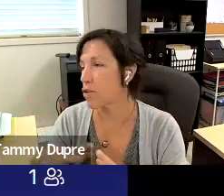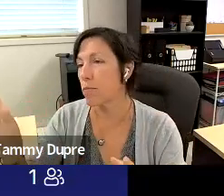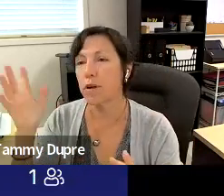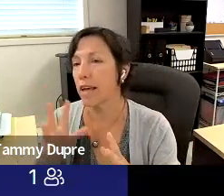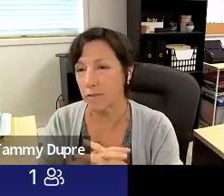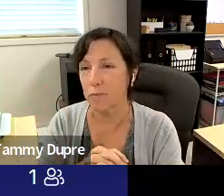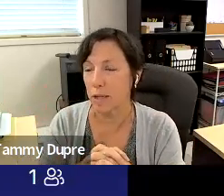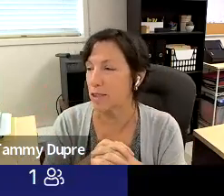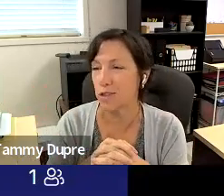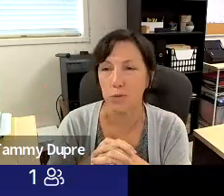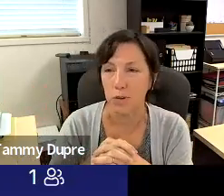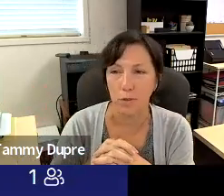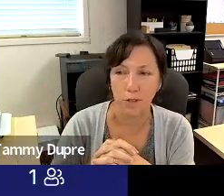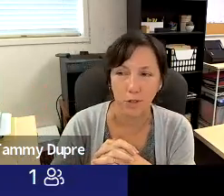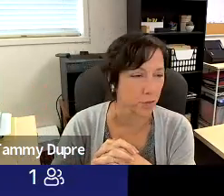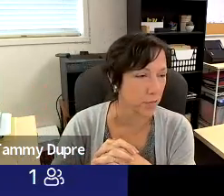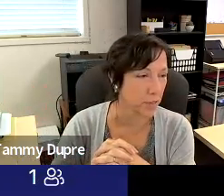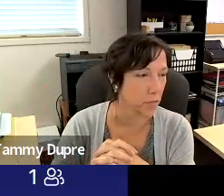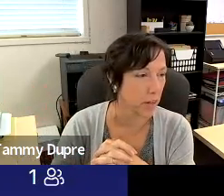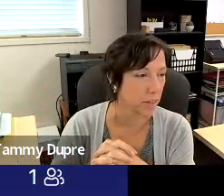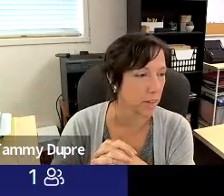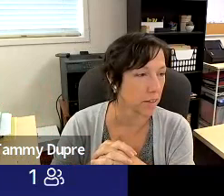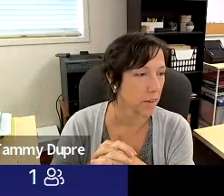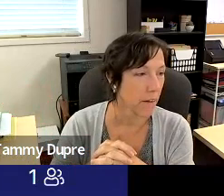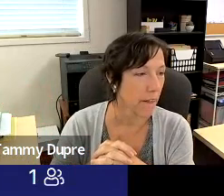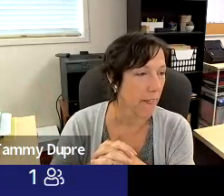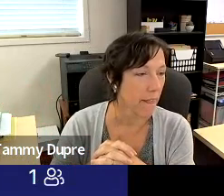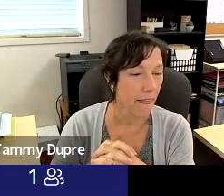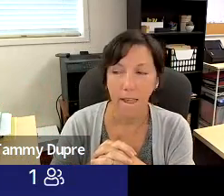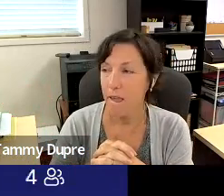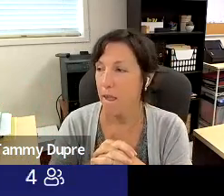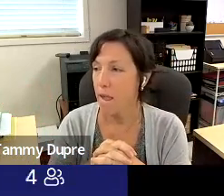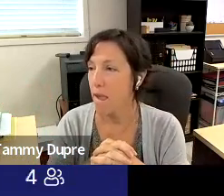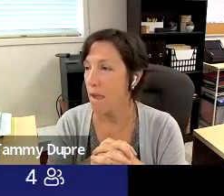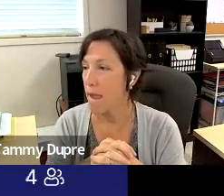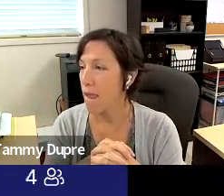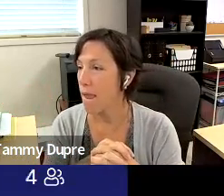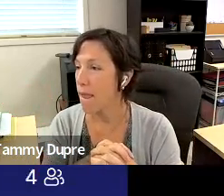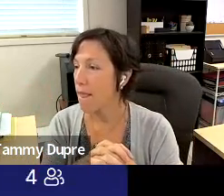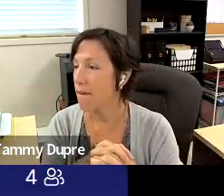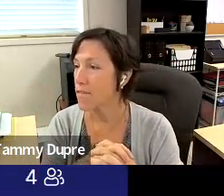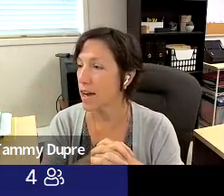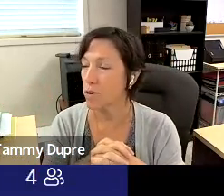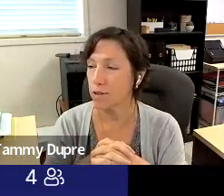Or you can put like the place that you work for too. That's fine.